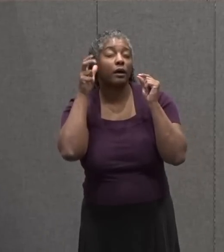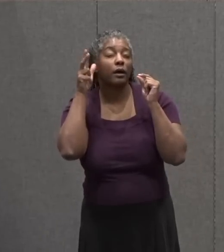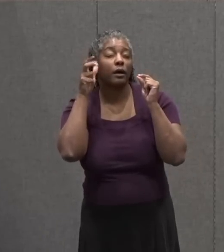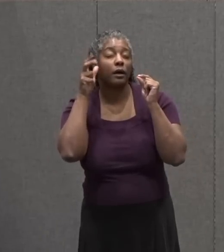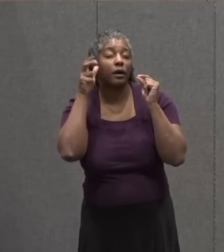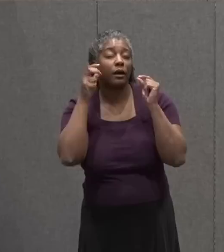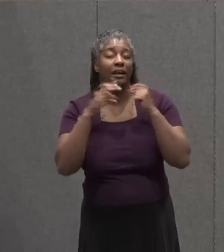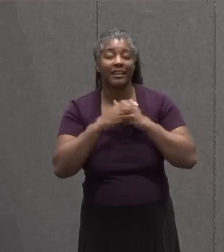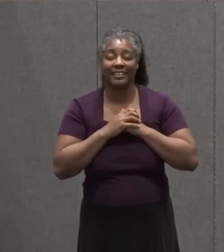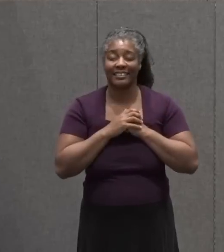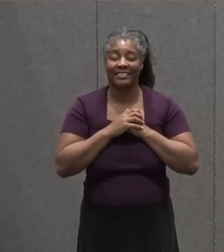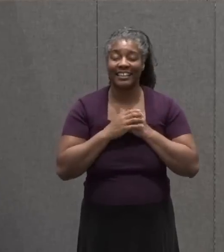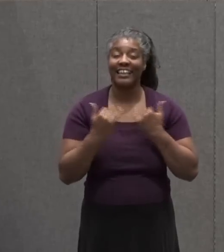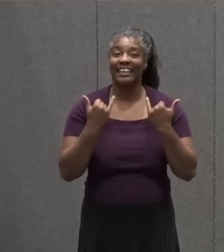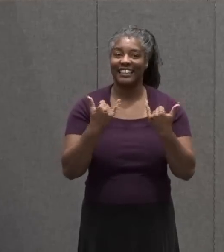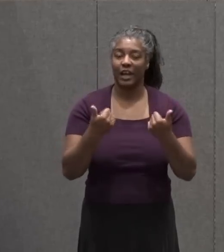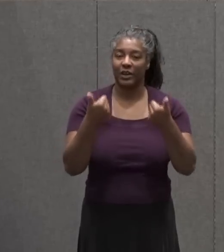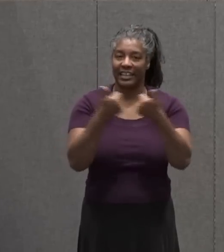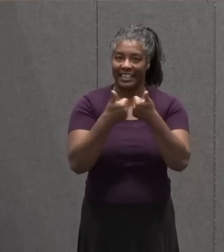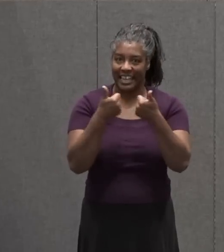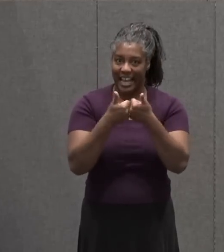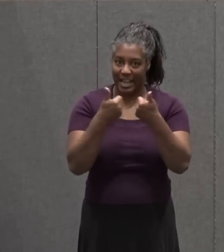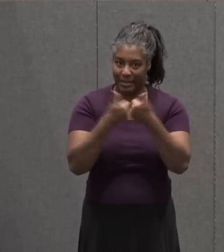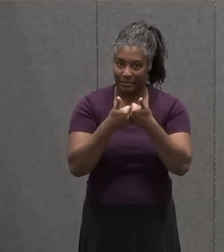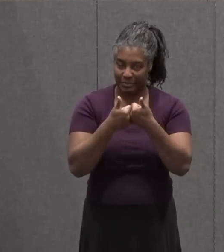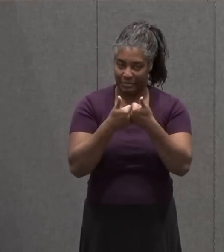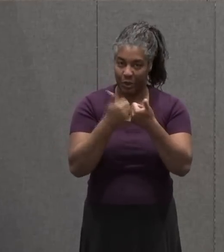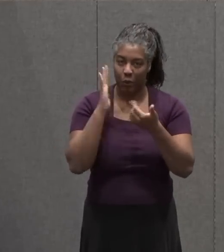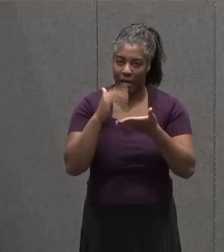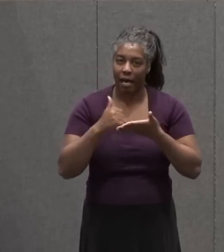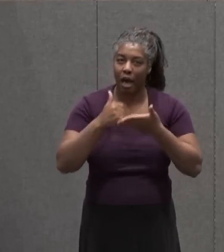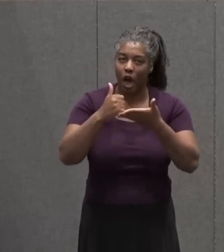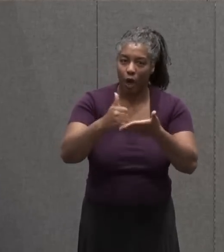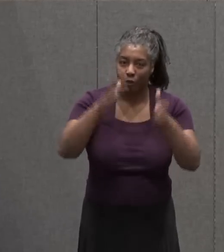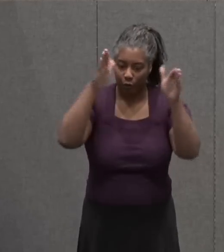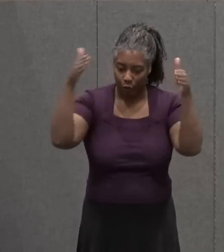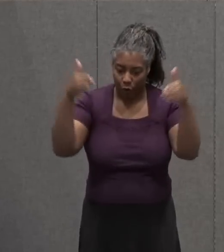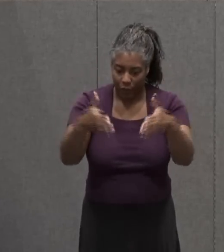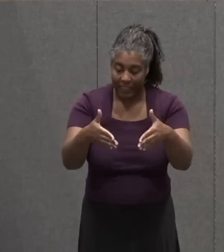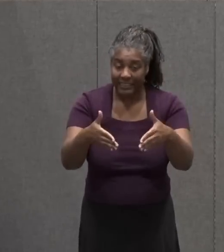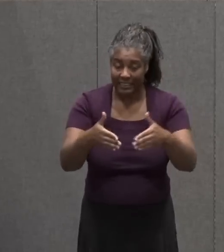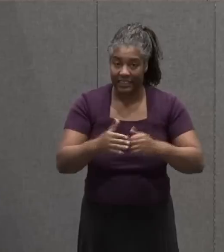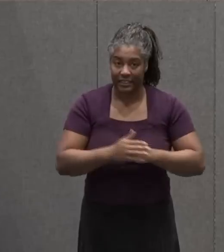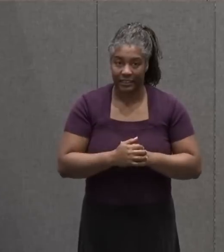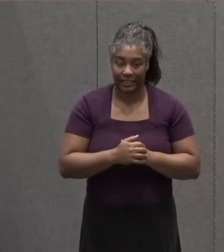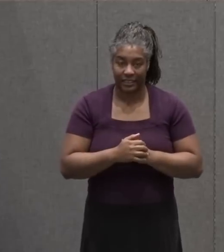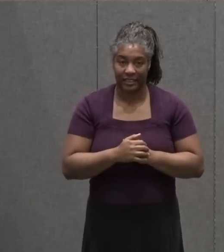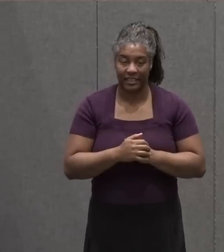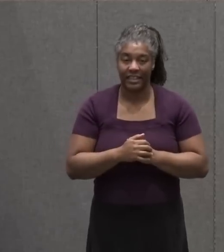So we're going to learn a chant and I'm going to say it three times with you